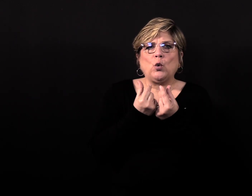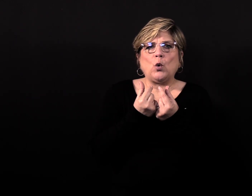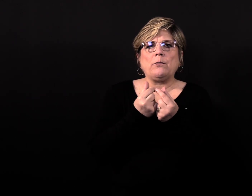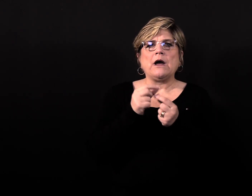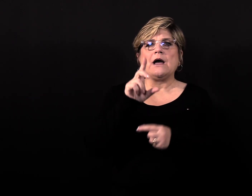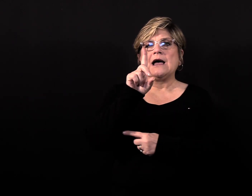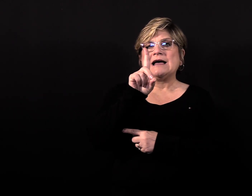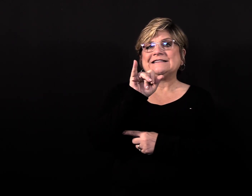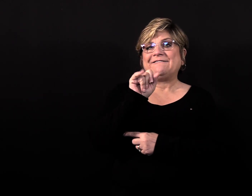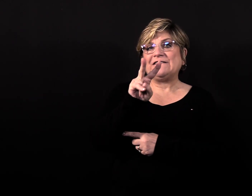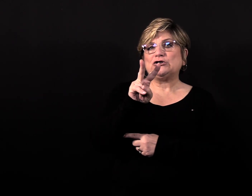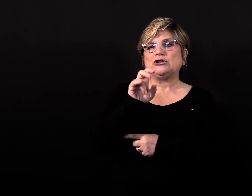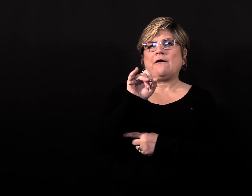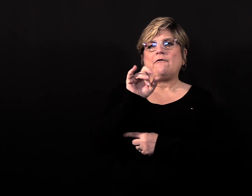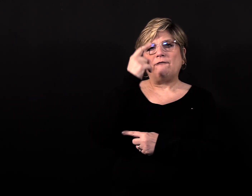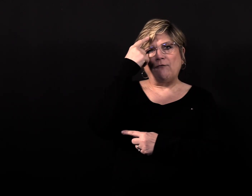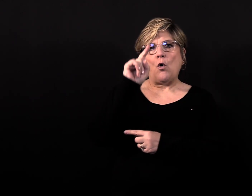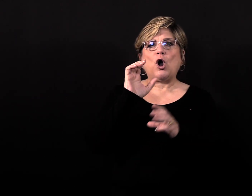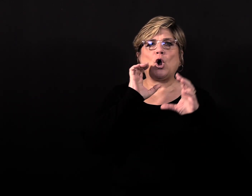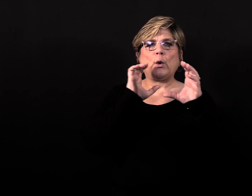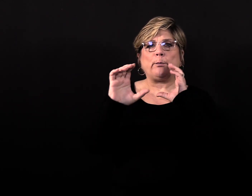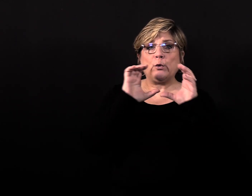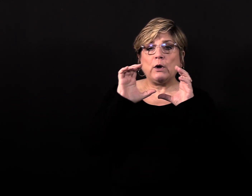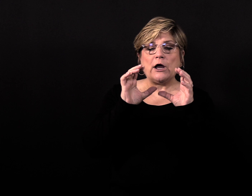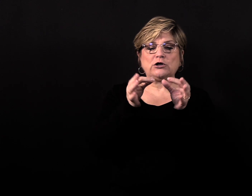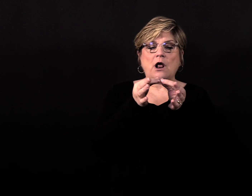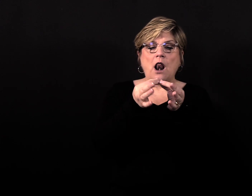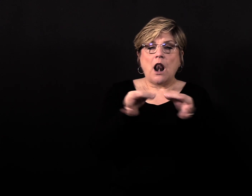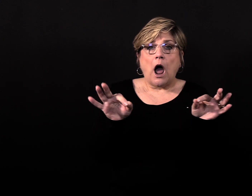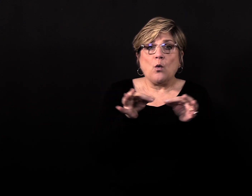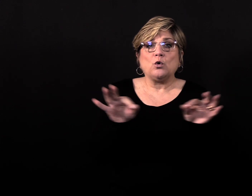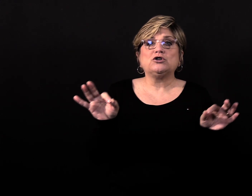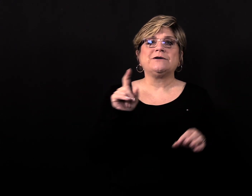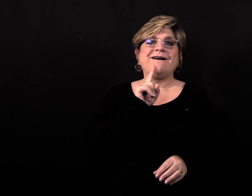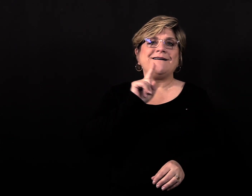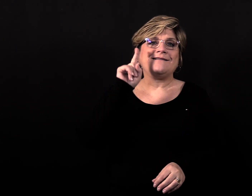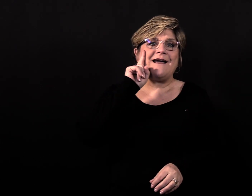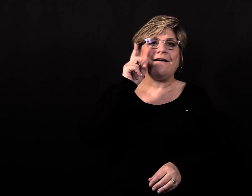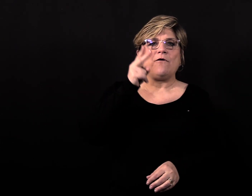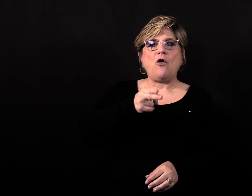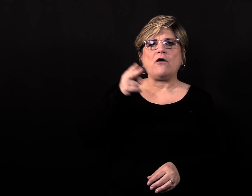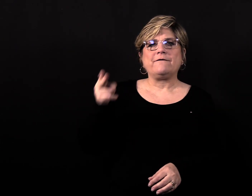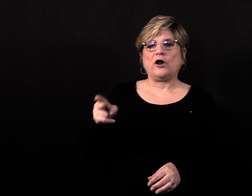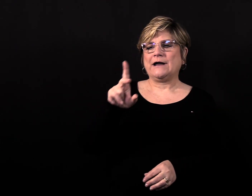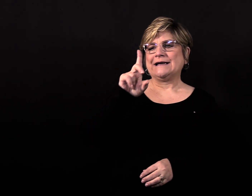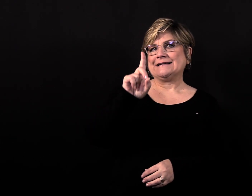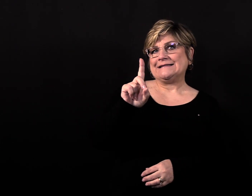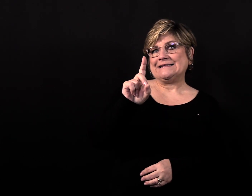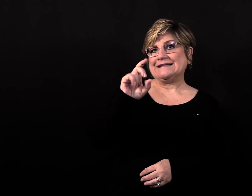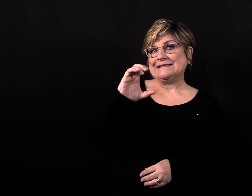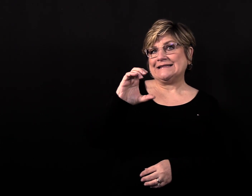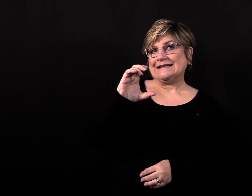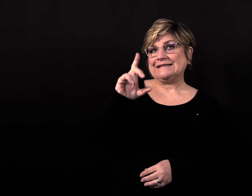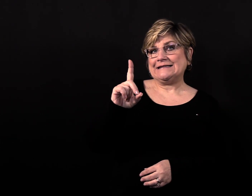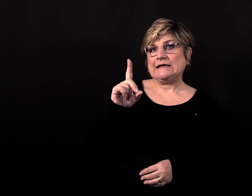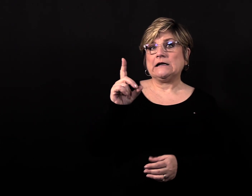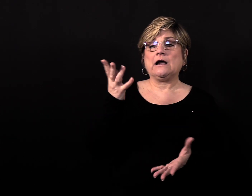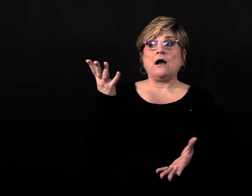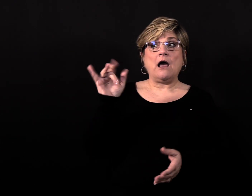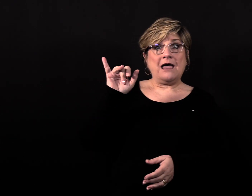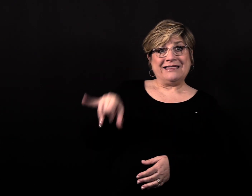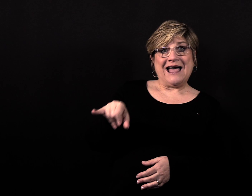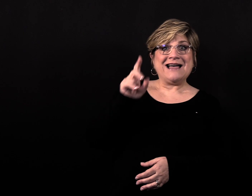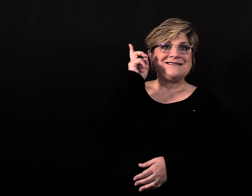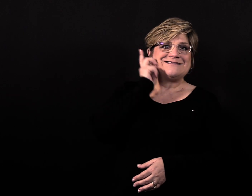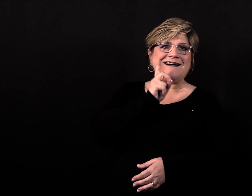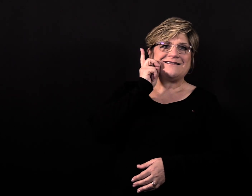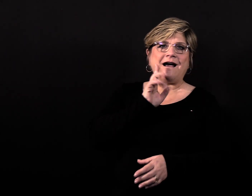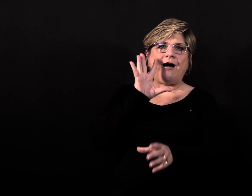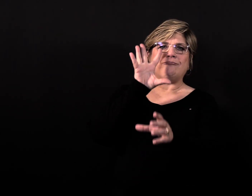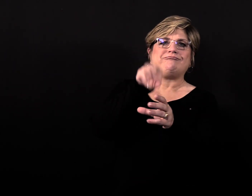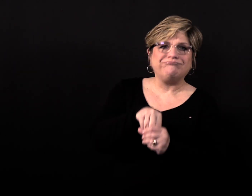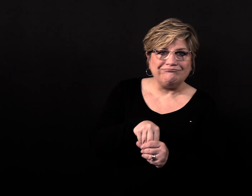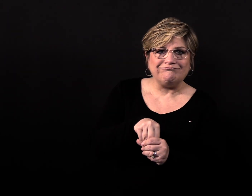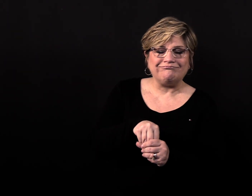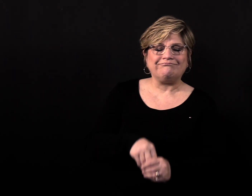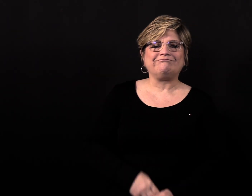Communication, Language, and Deaf/Hard of Hearing (DCD), in which Danelle participated in.